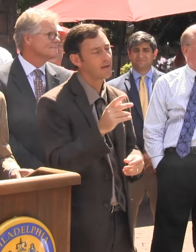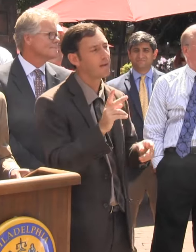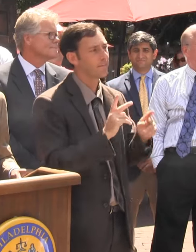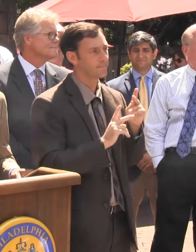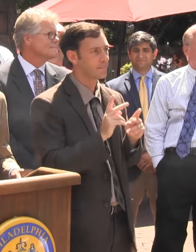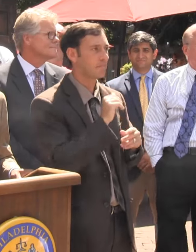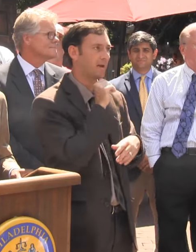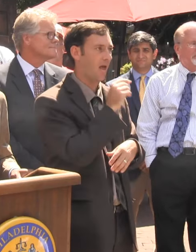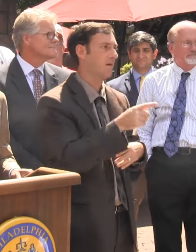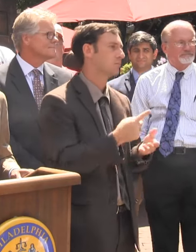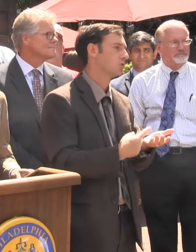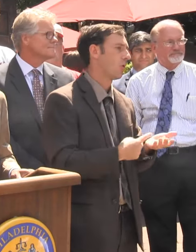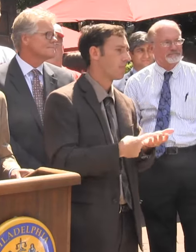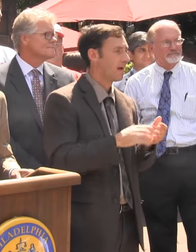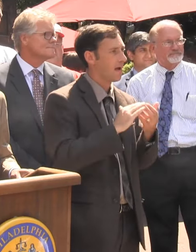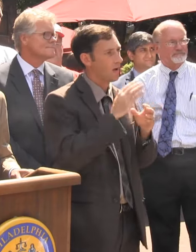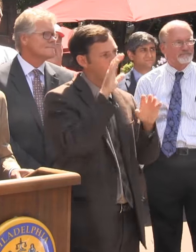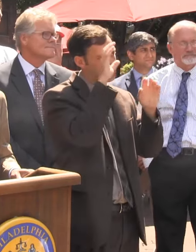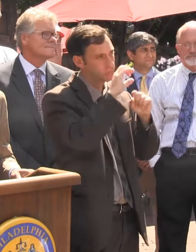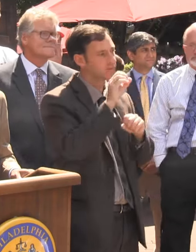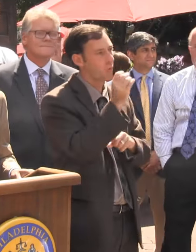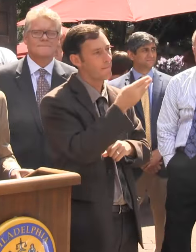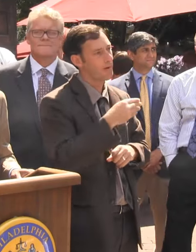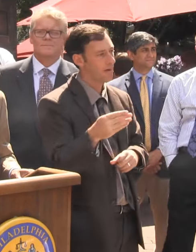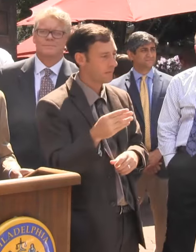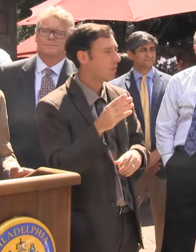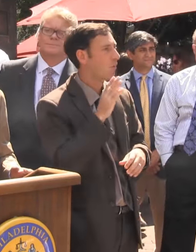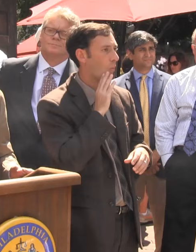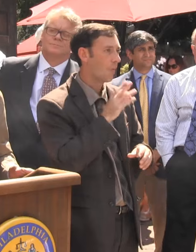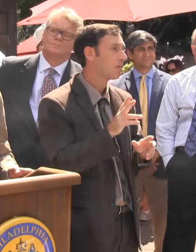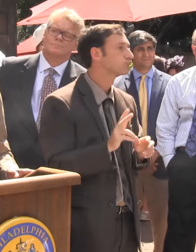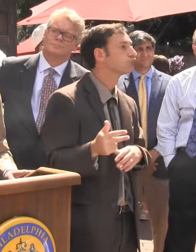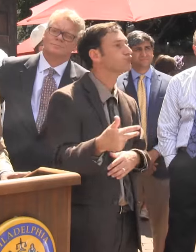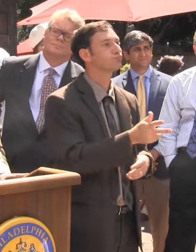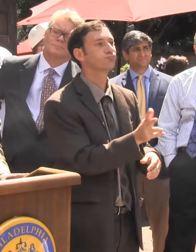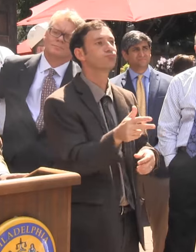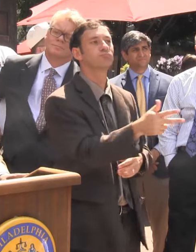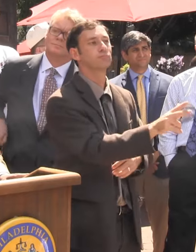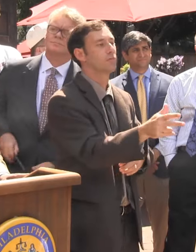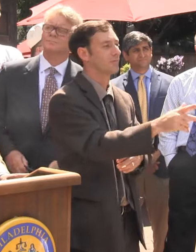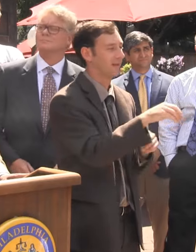not be talking about how president Obama is going to move around Philadelphia. That is